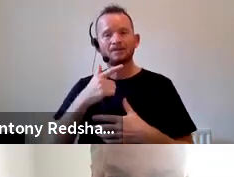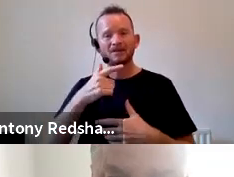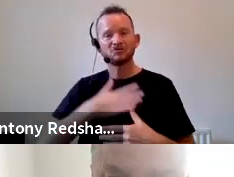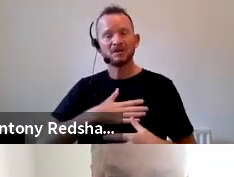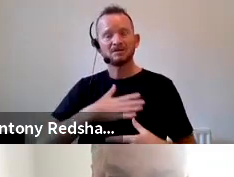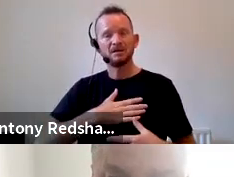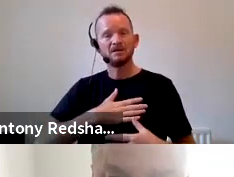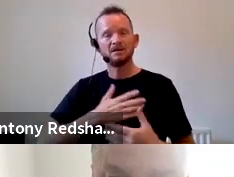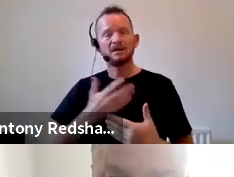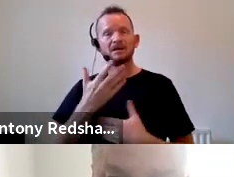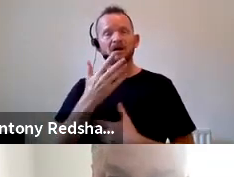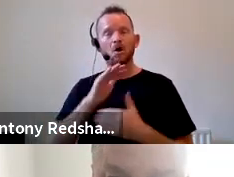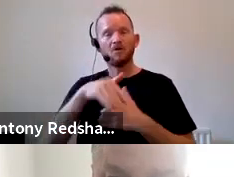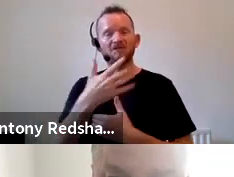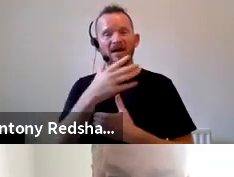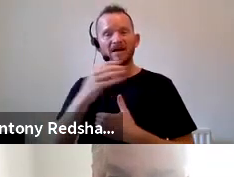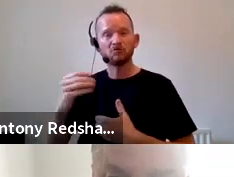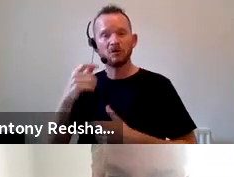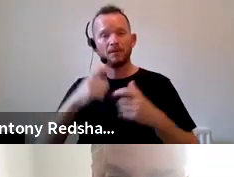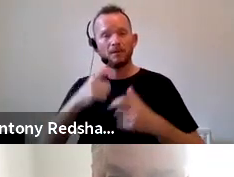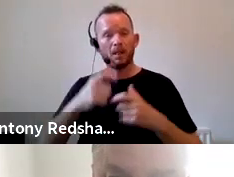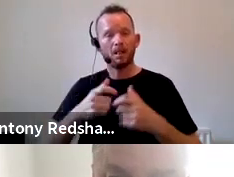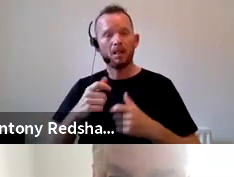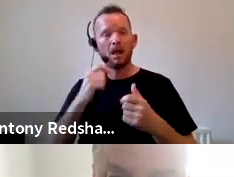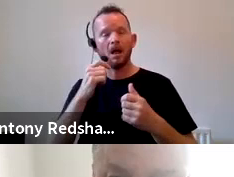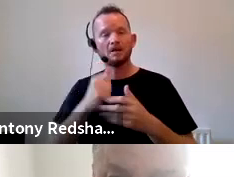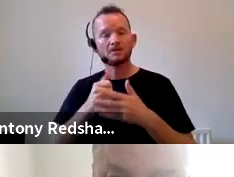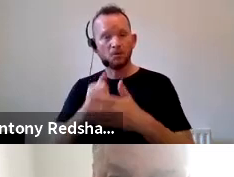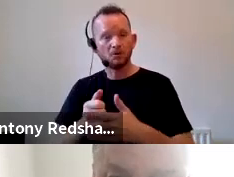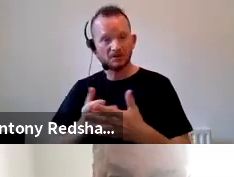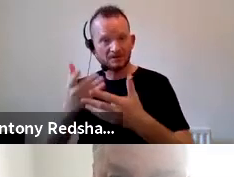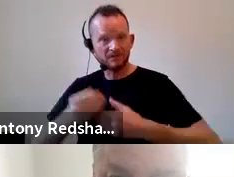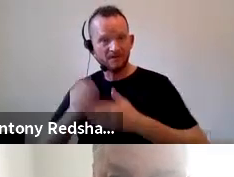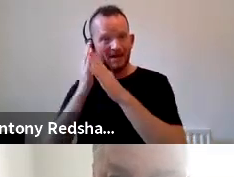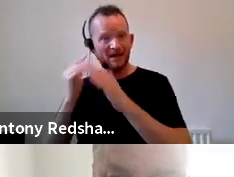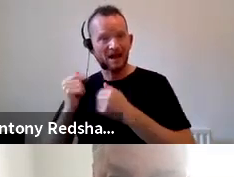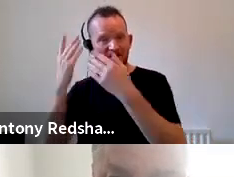night just over, I supported through a bed every night and I'm very, very proud of that.